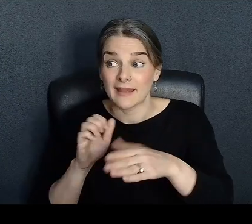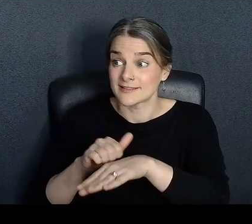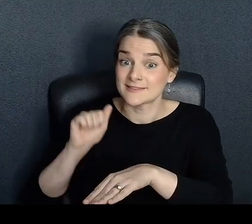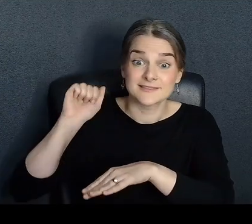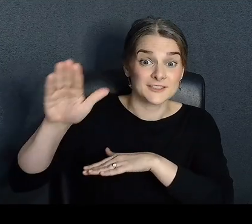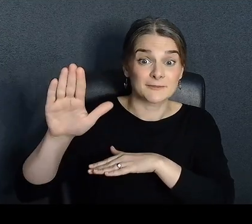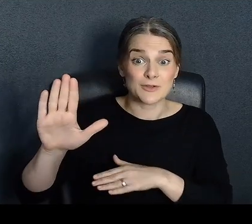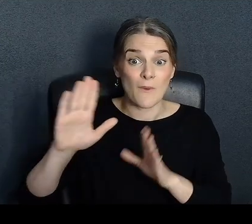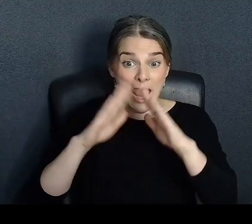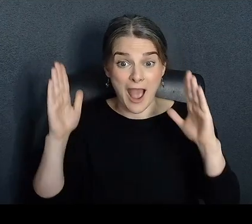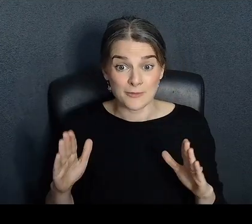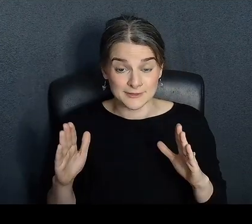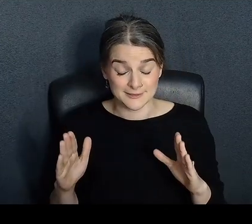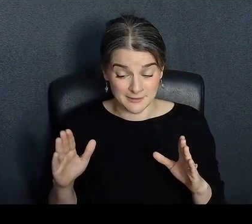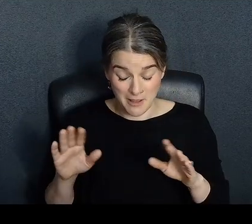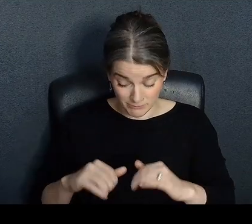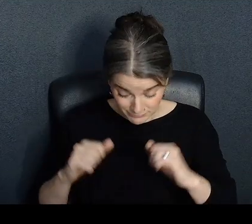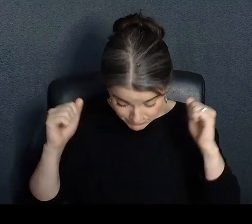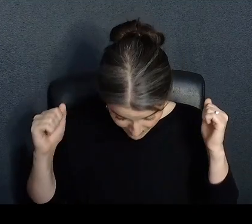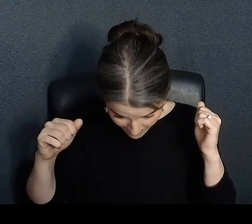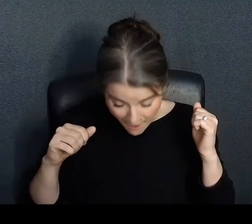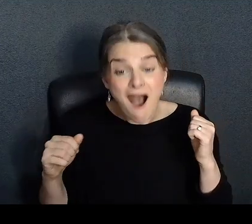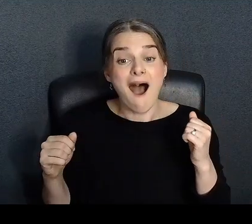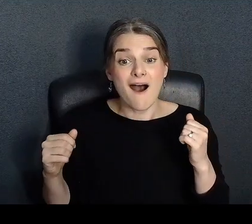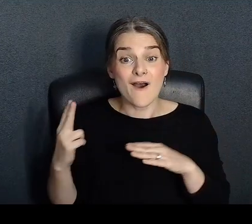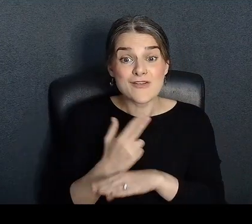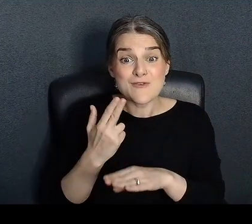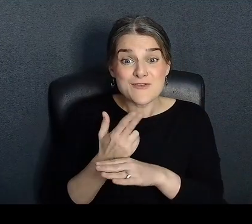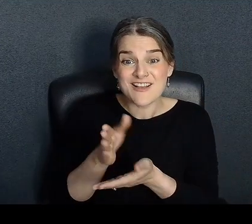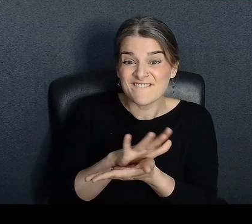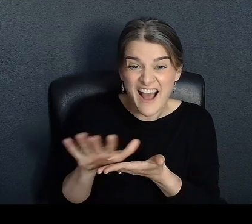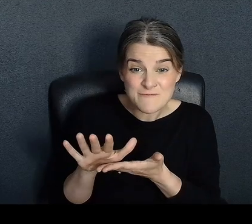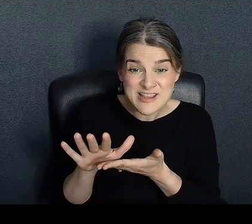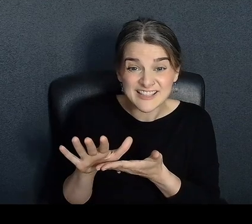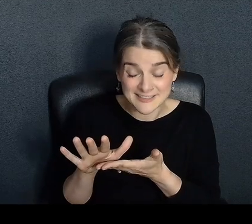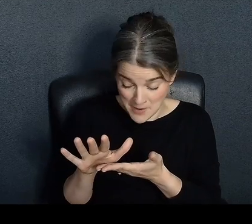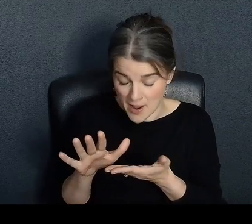You can use it for five weeks and then you would send it back.